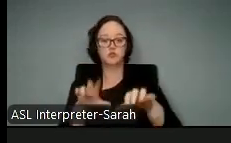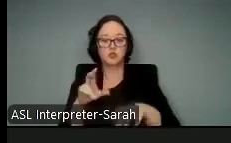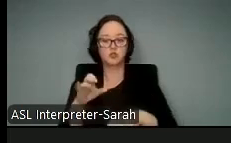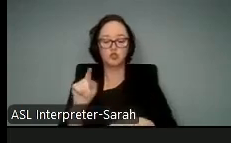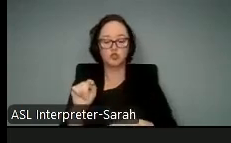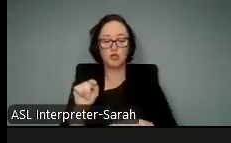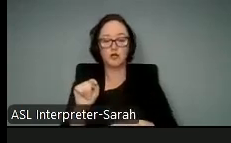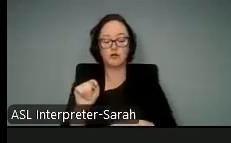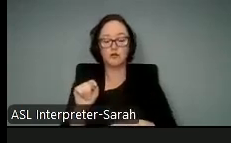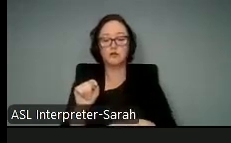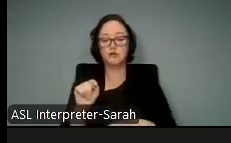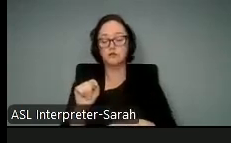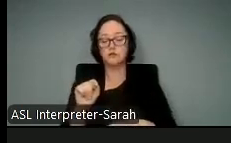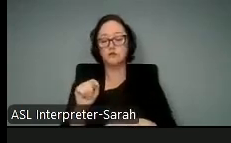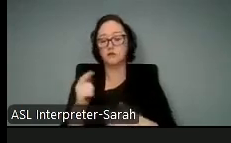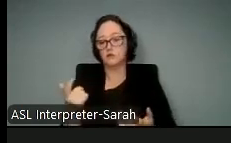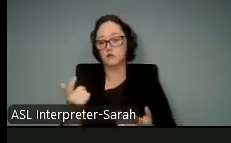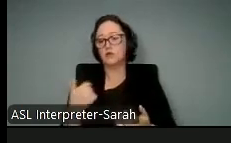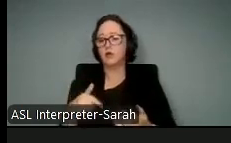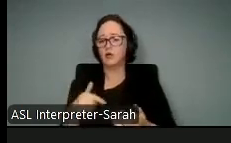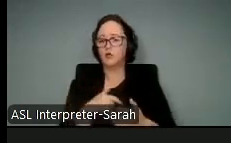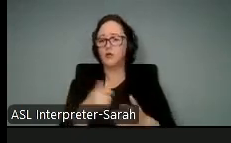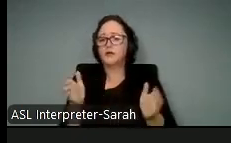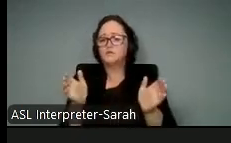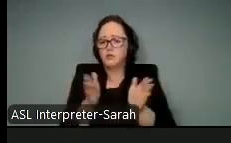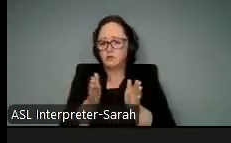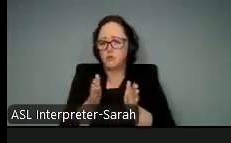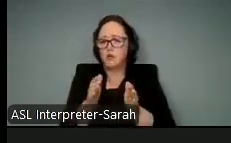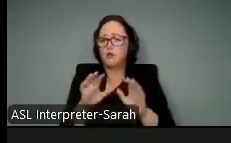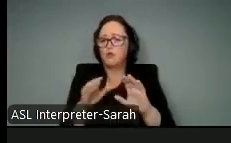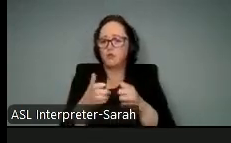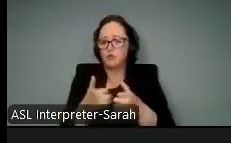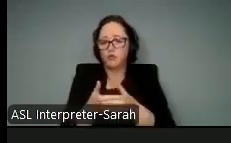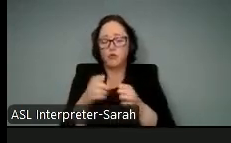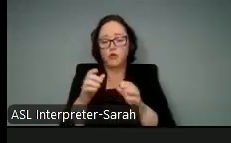you could feel free to turn on your mic and your camera if you'd like.